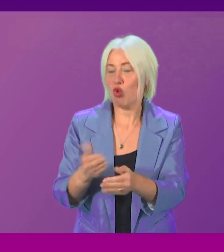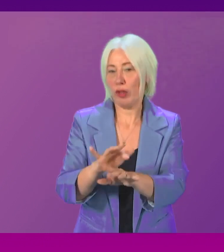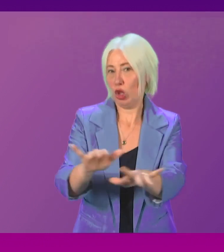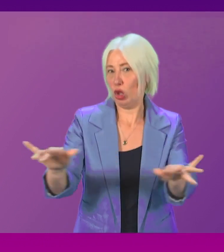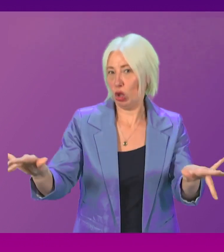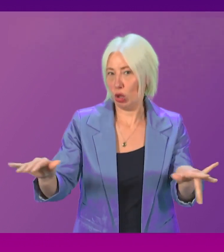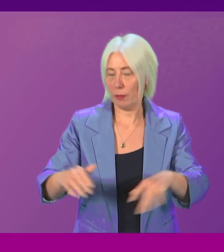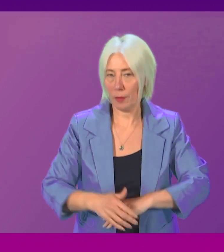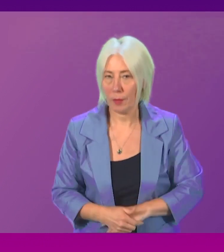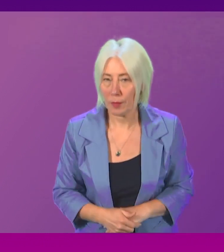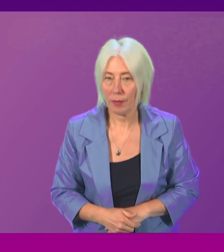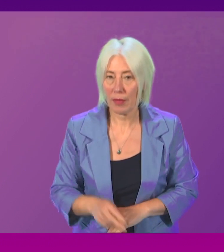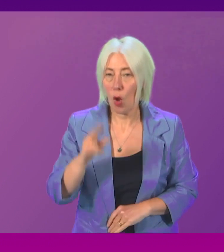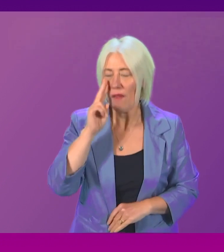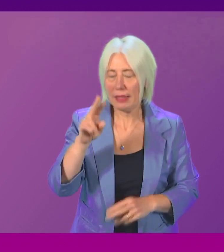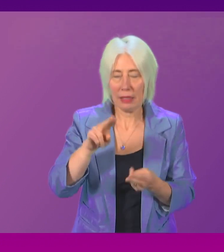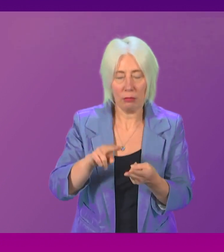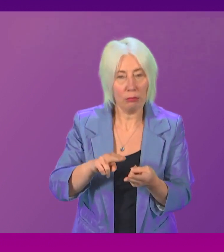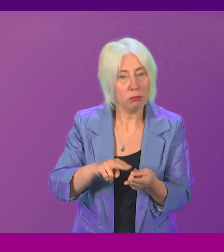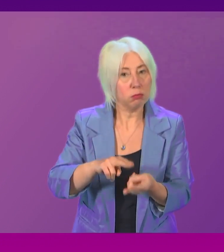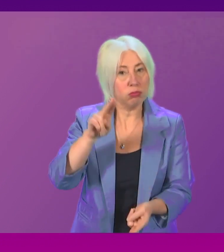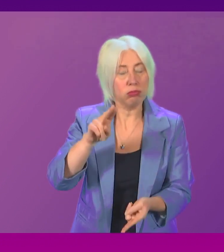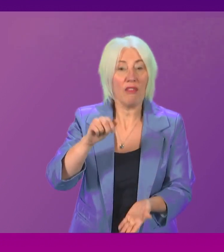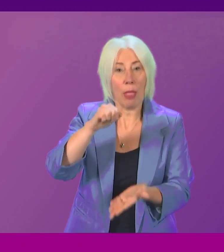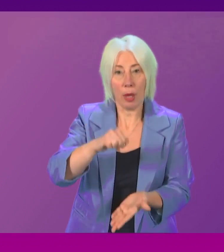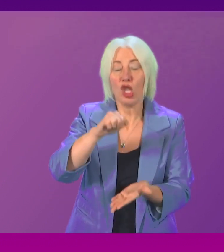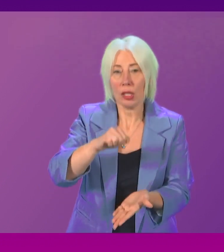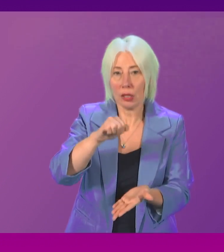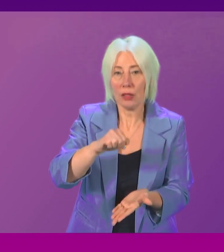We have seen a significant increase in the budget for mental health.